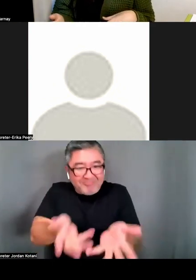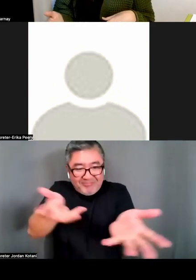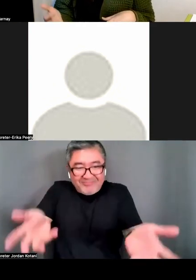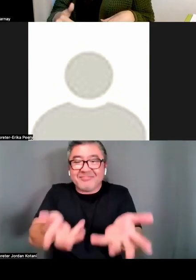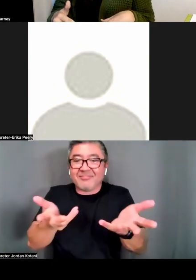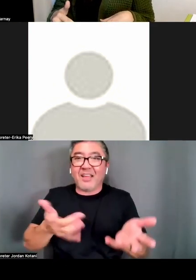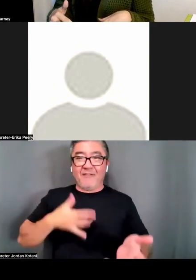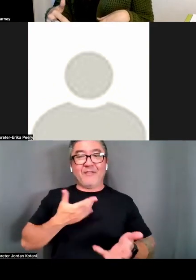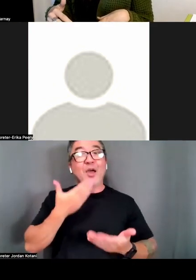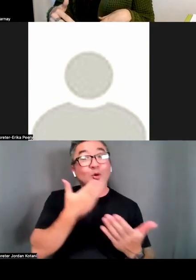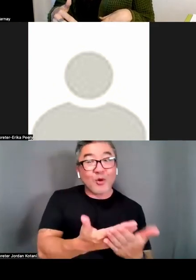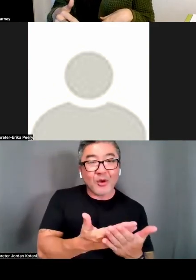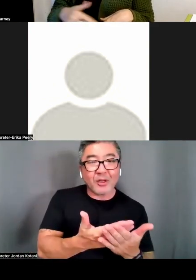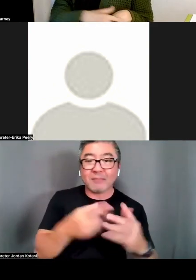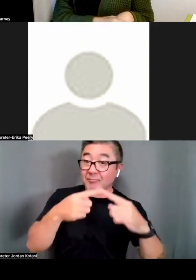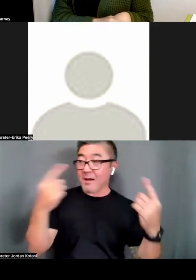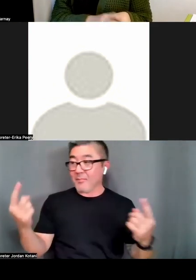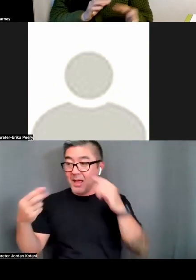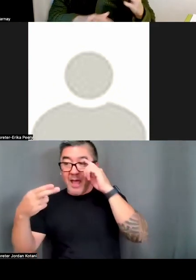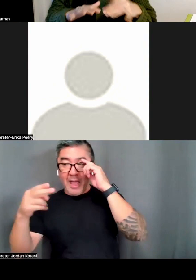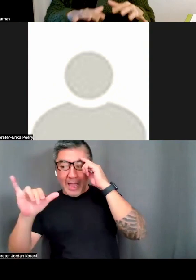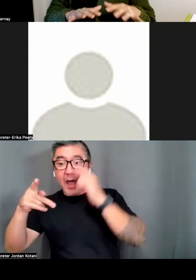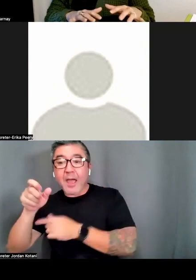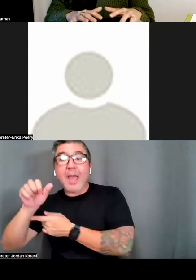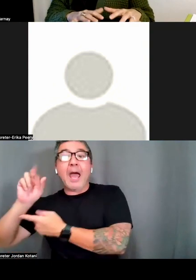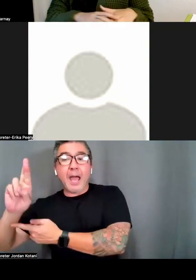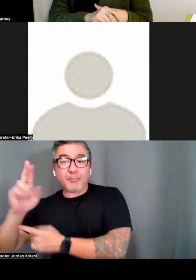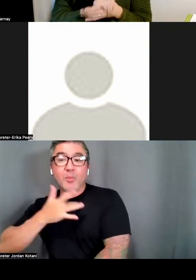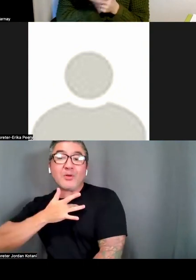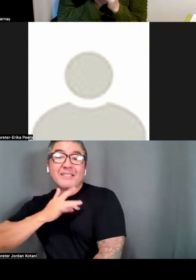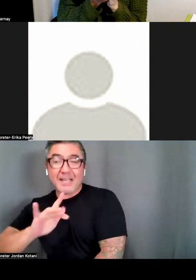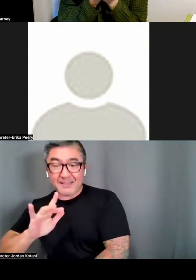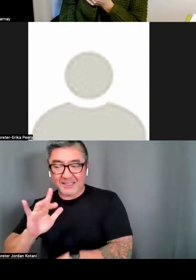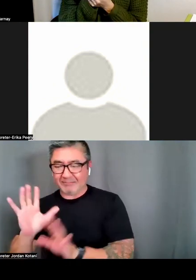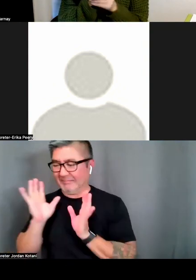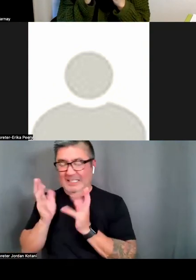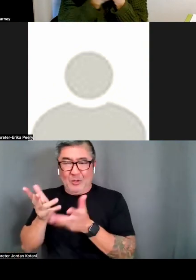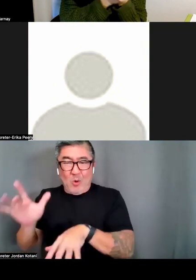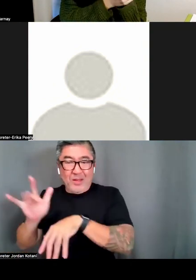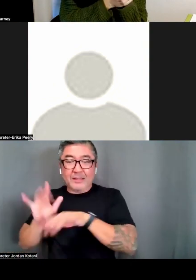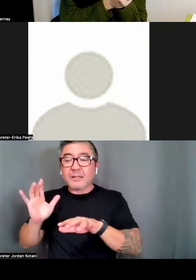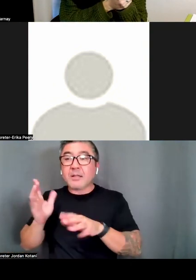for hypersensitive individuals, touch, hypersensitive to touch, gloves can be used